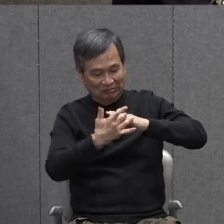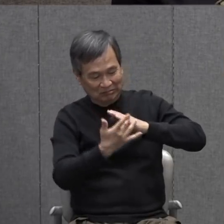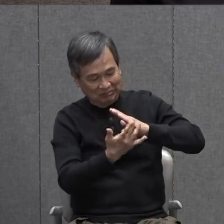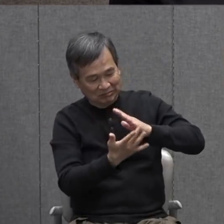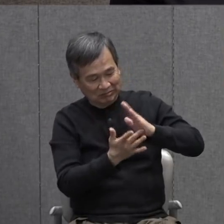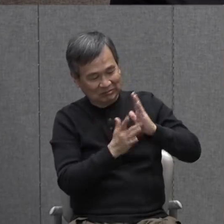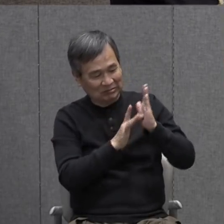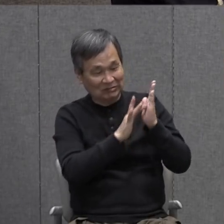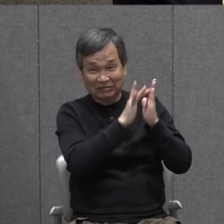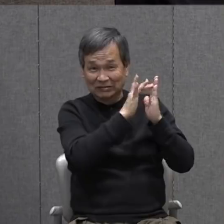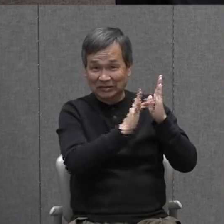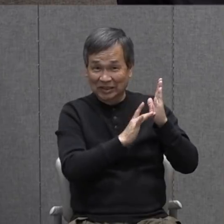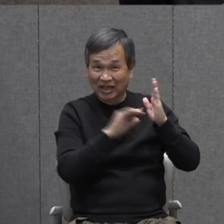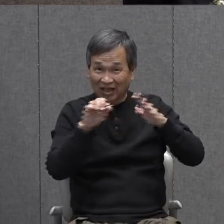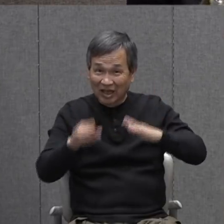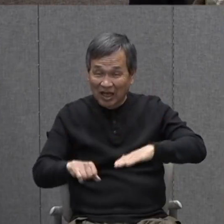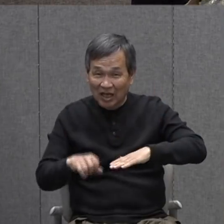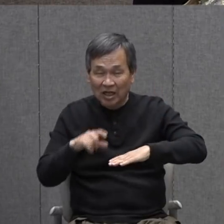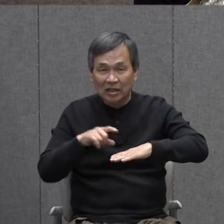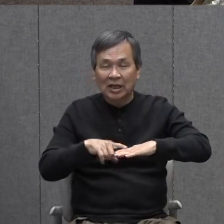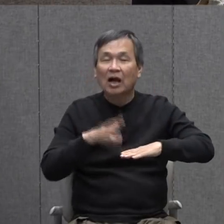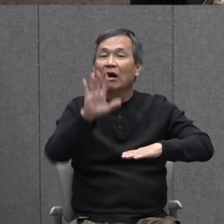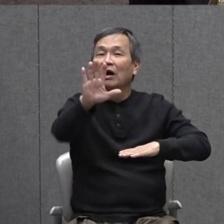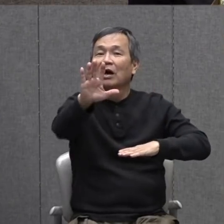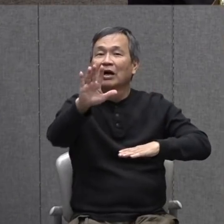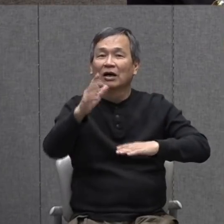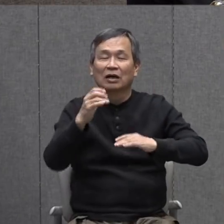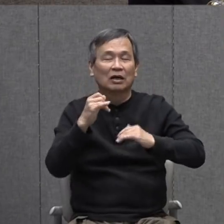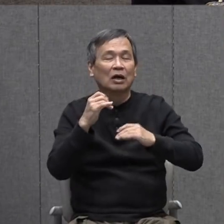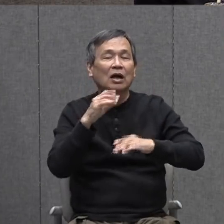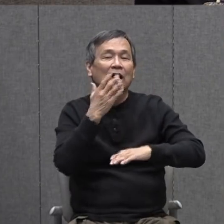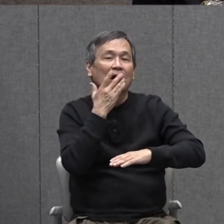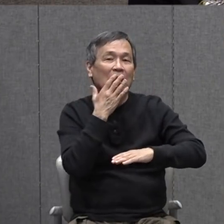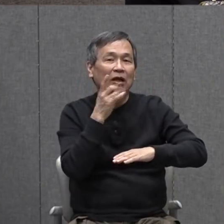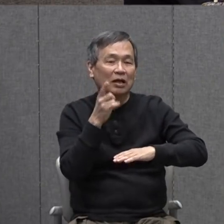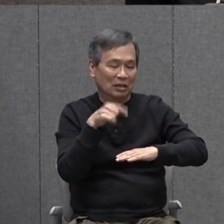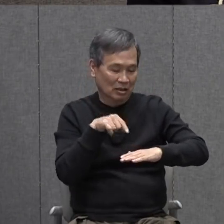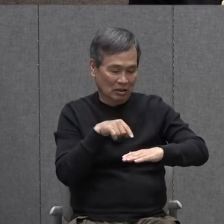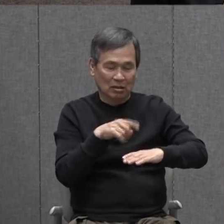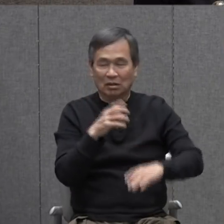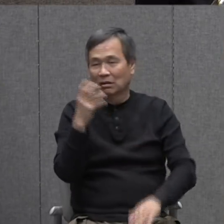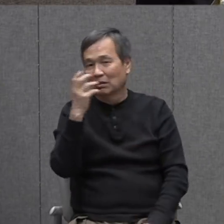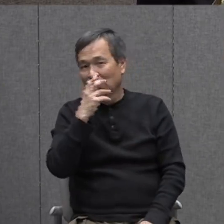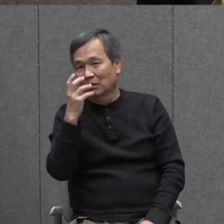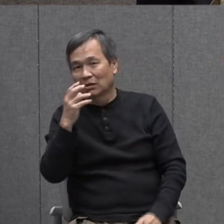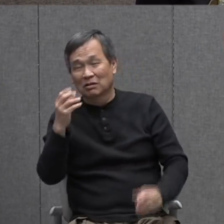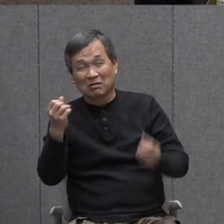with your objects is the color. There are lots of colors, many more than I have here,